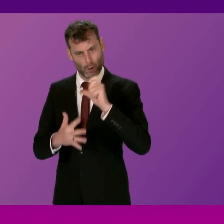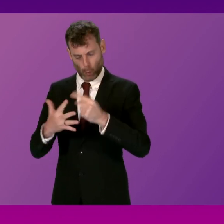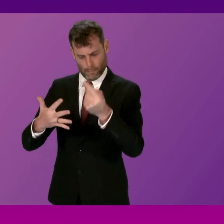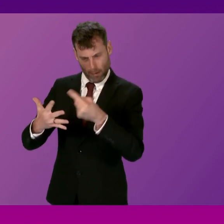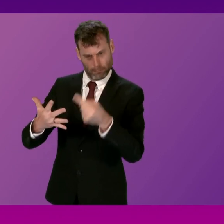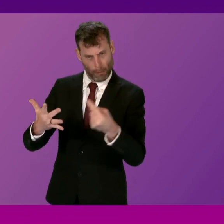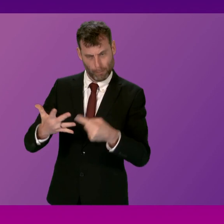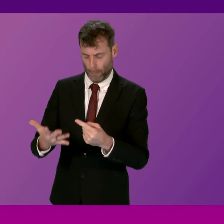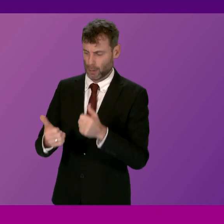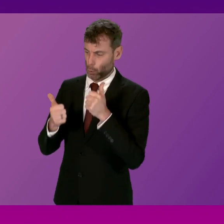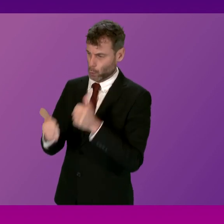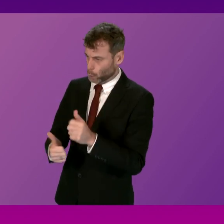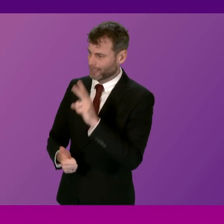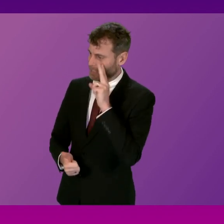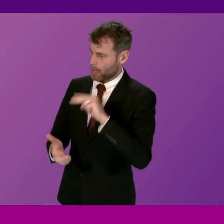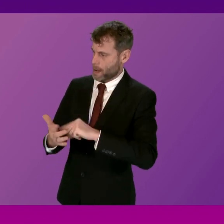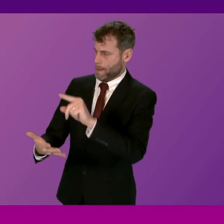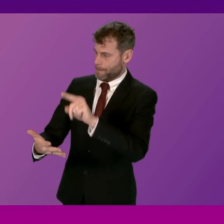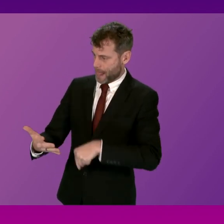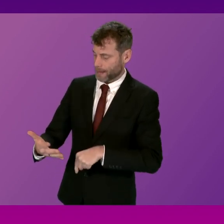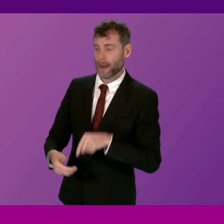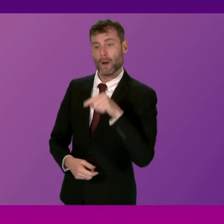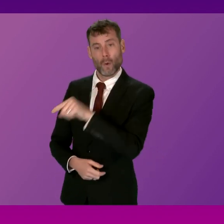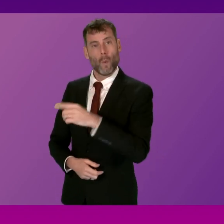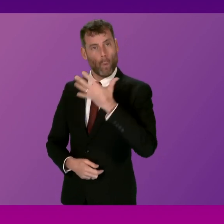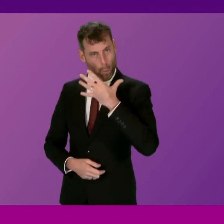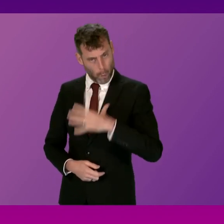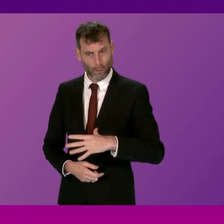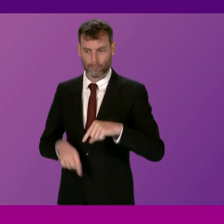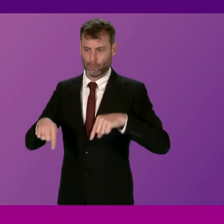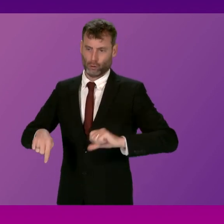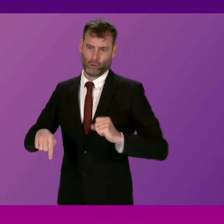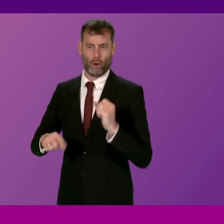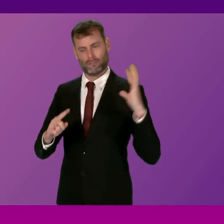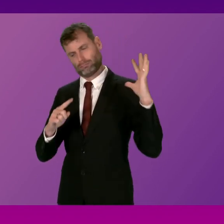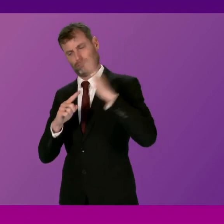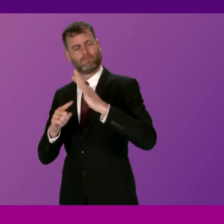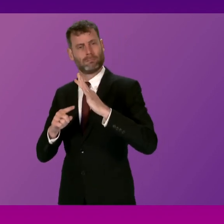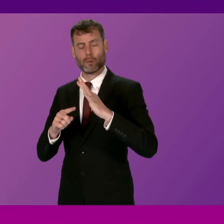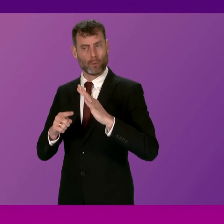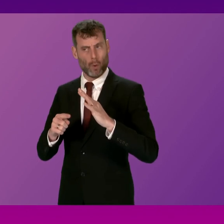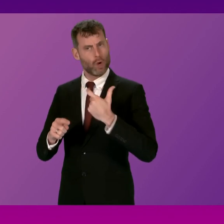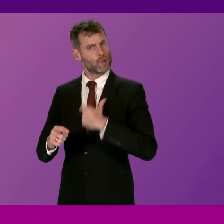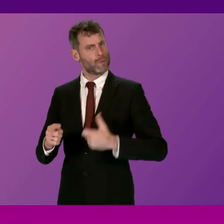issues, which reinforces our ambition to lead the world in human rights realisation.